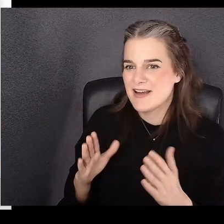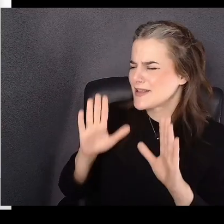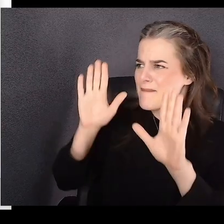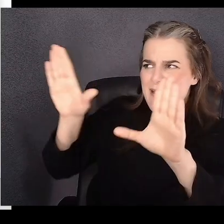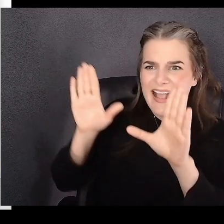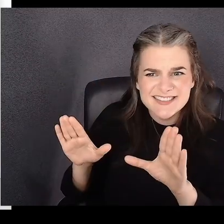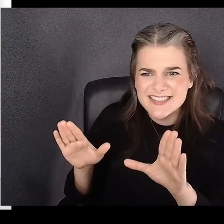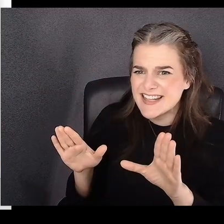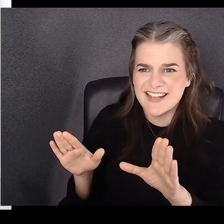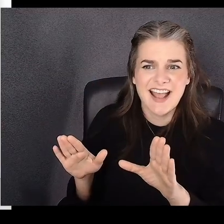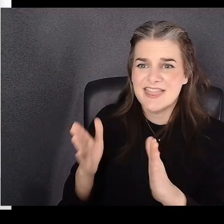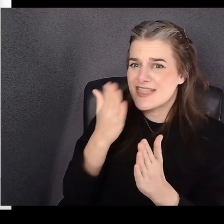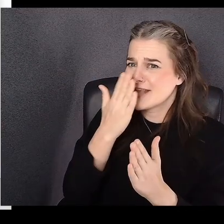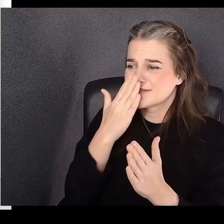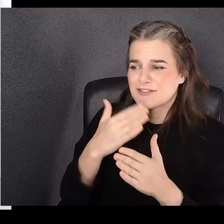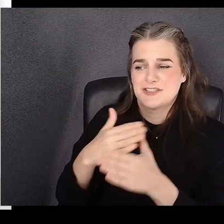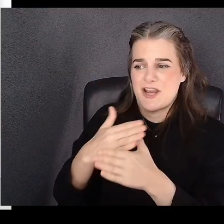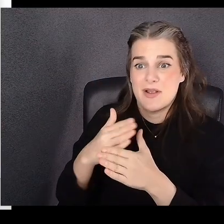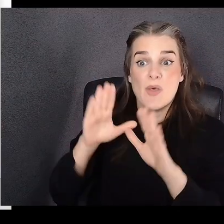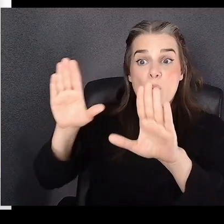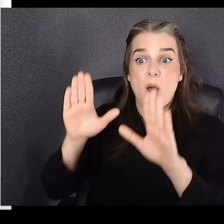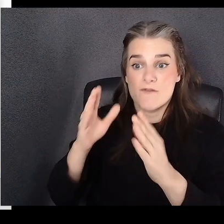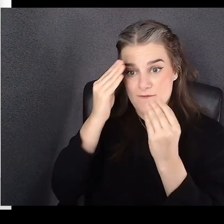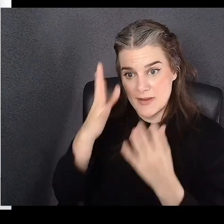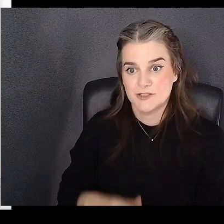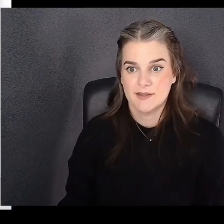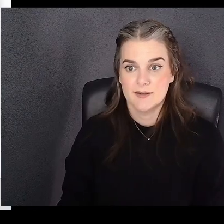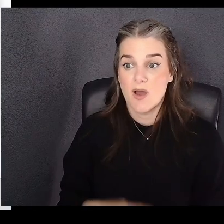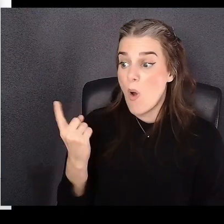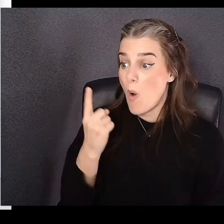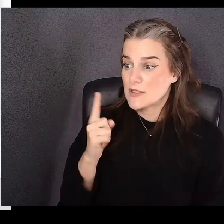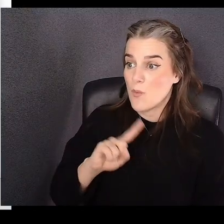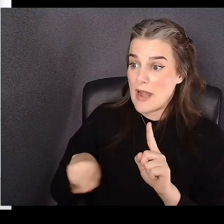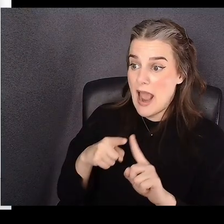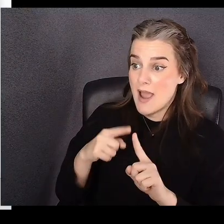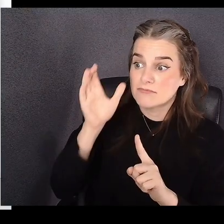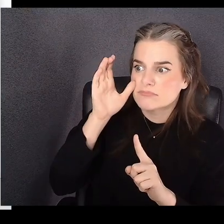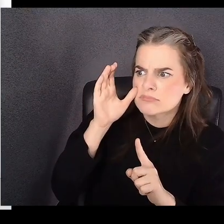of this wonderful information. I always learn something when I hear from you and talk to you guys.